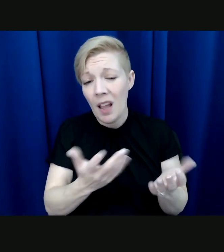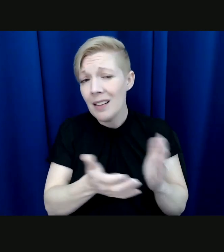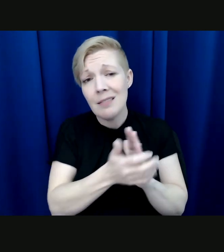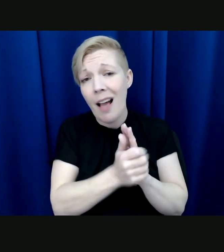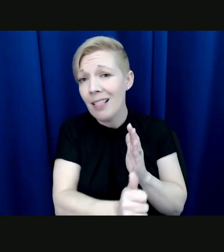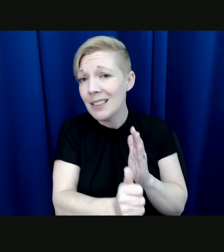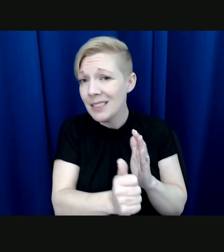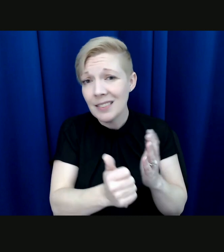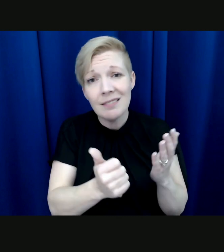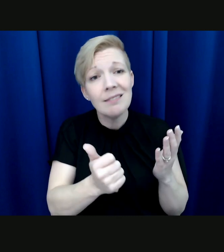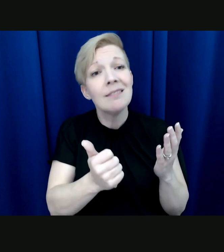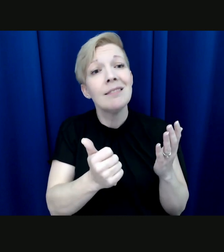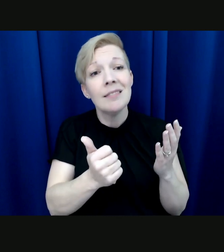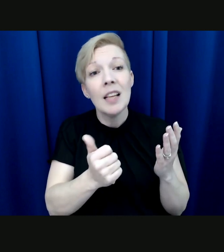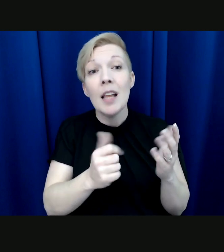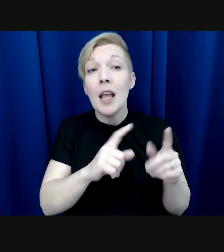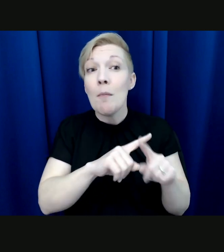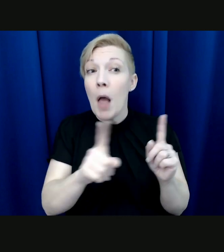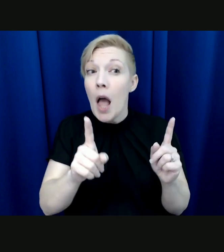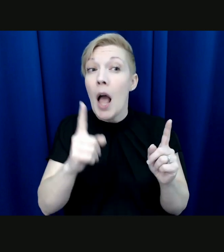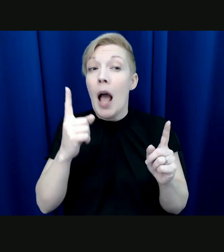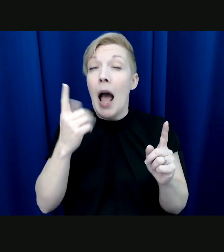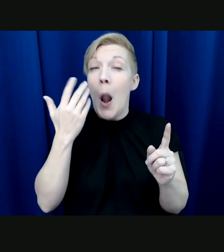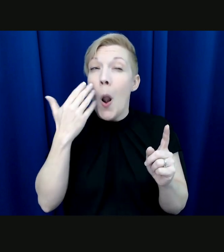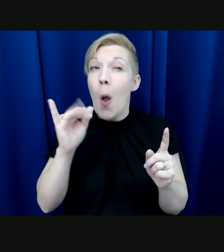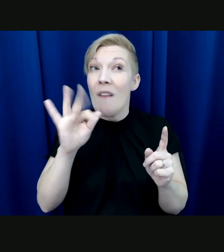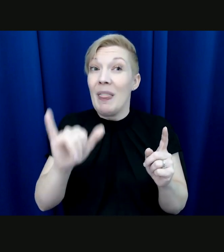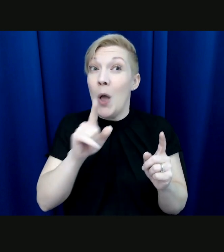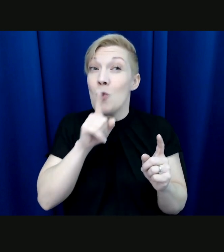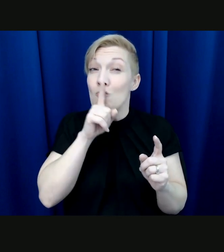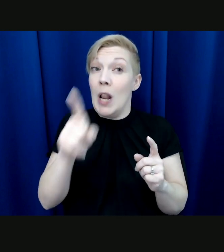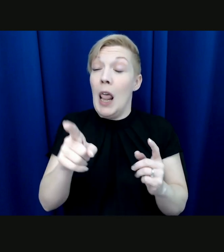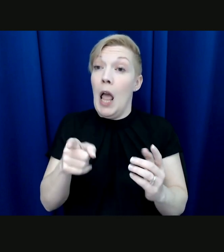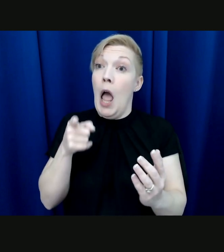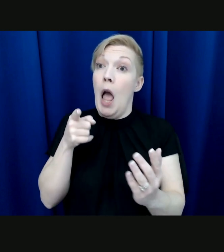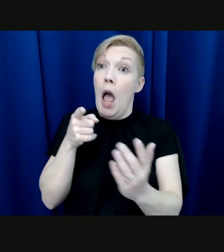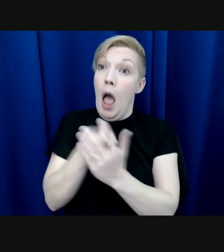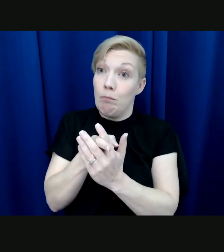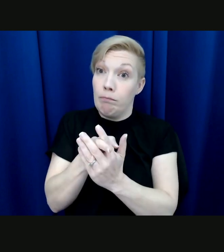that didn't quite get the point across that. But, you know, why do they care what I think?